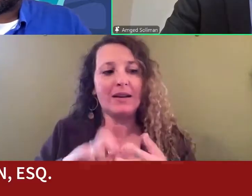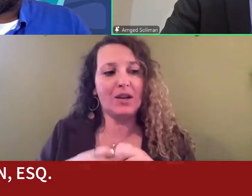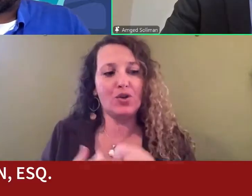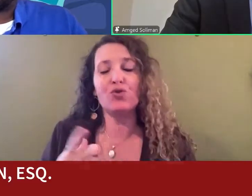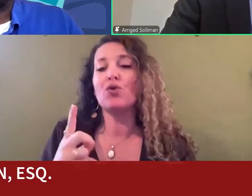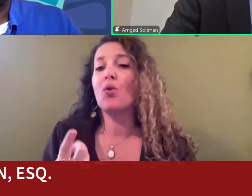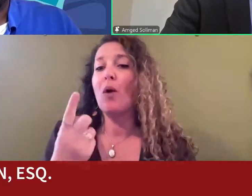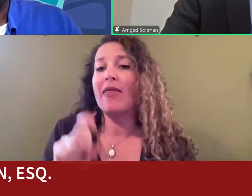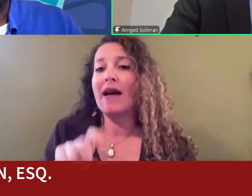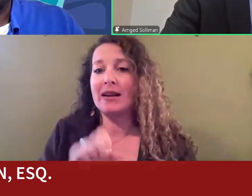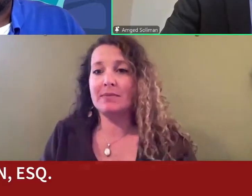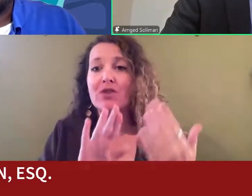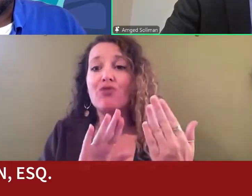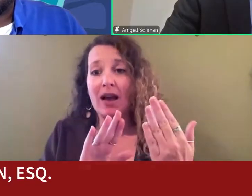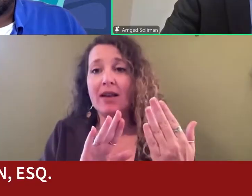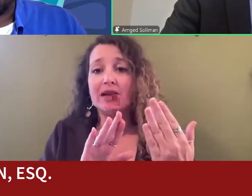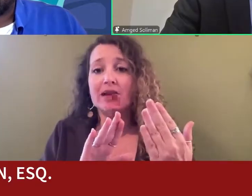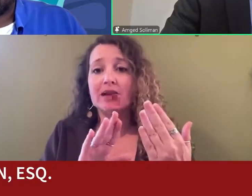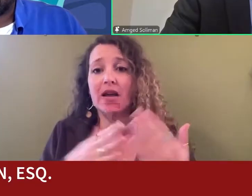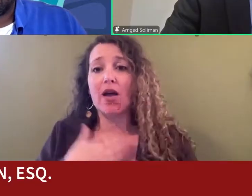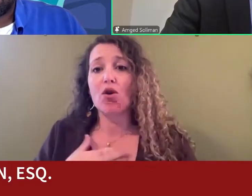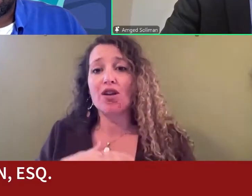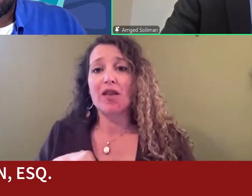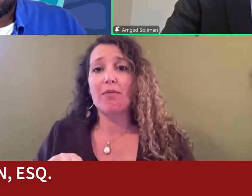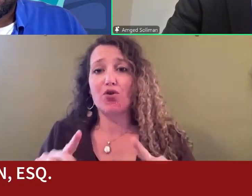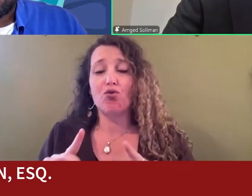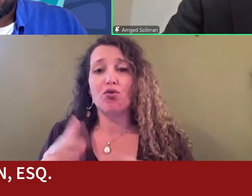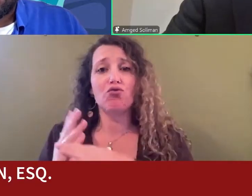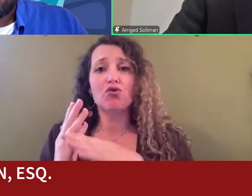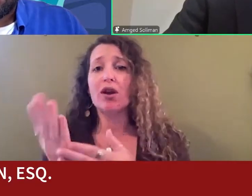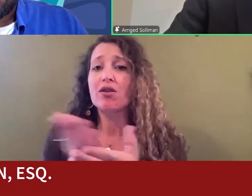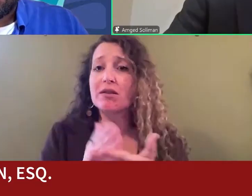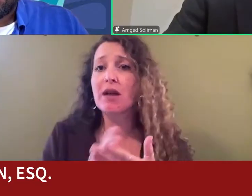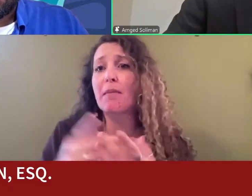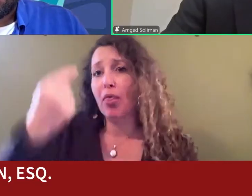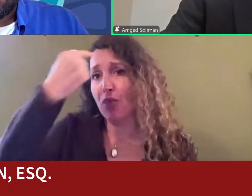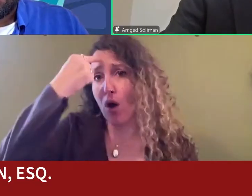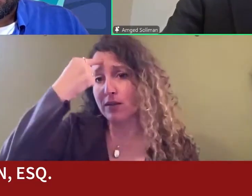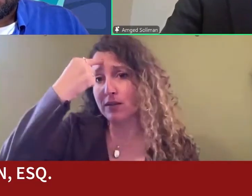so I really appreciate the opportunity to to share some thoughts. As Eric mentioned,